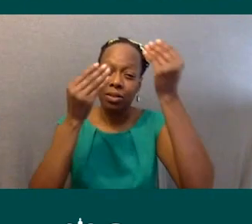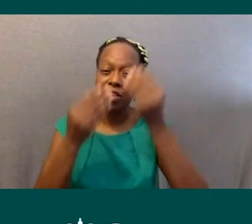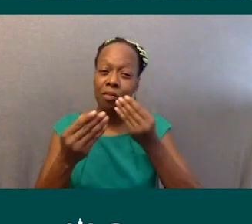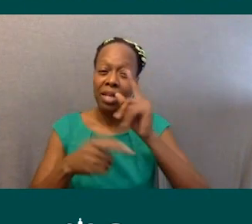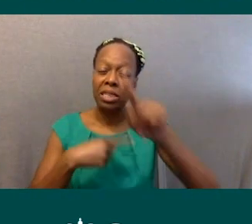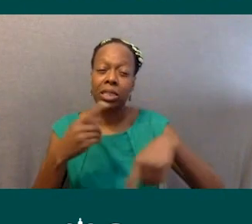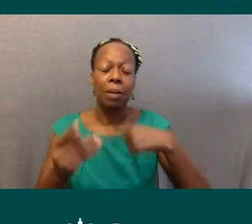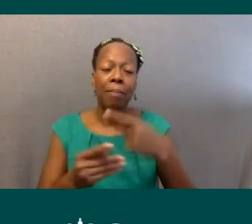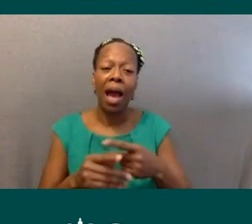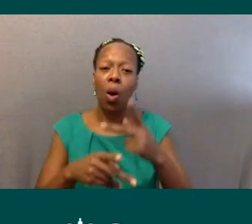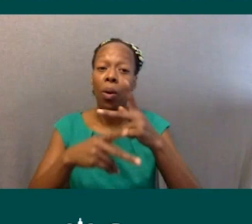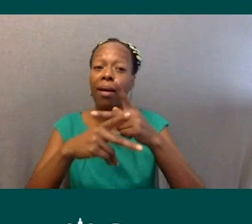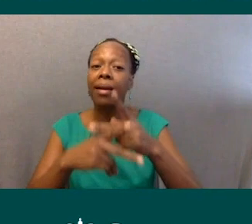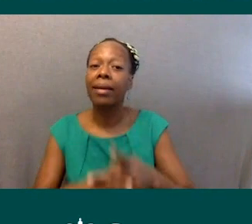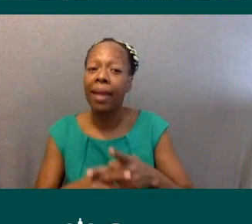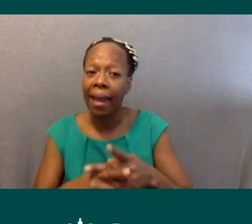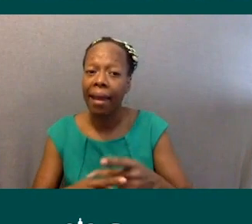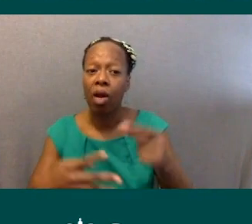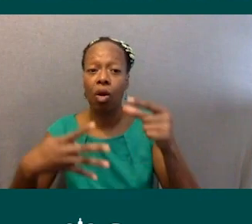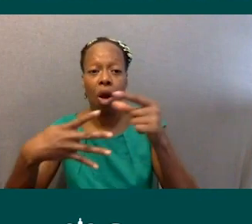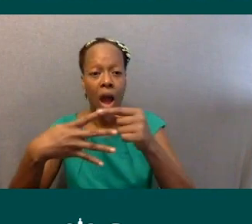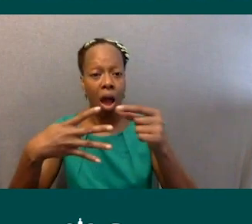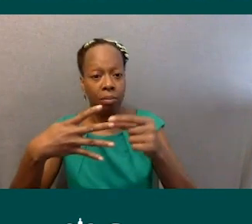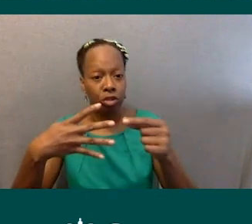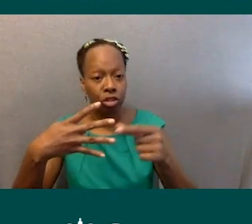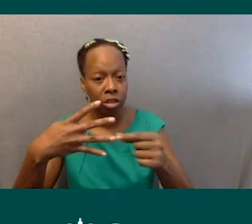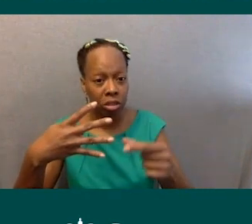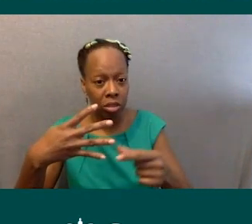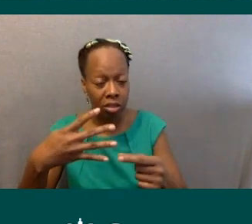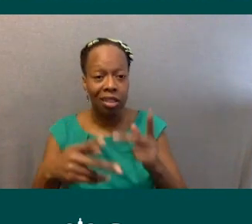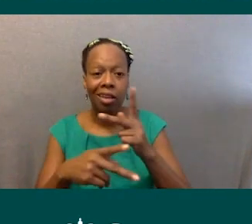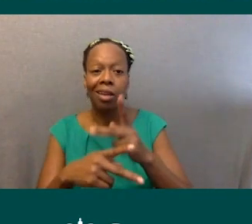so if you are seeing someone who recommends a treatment,